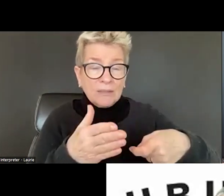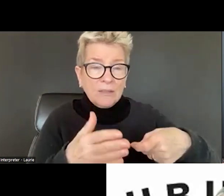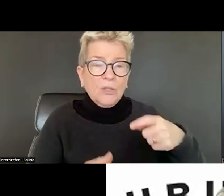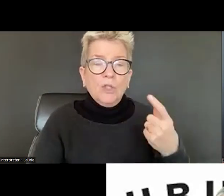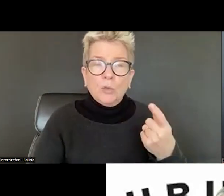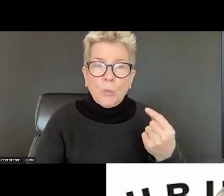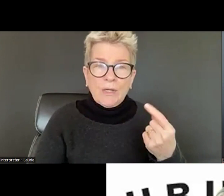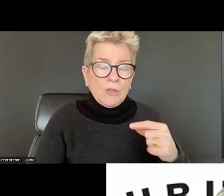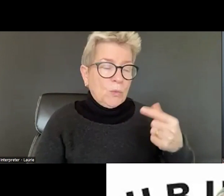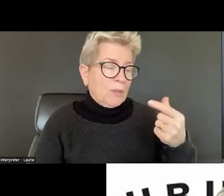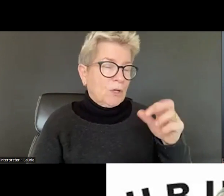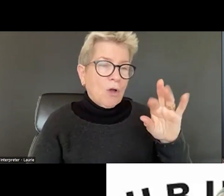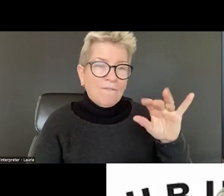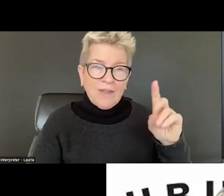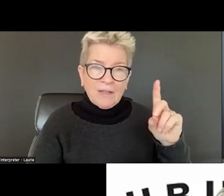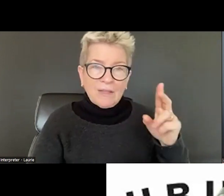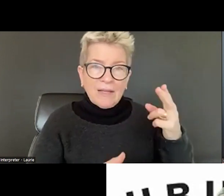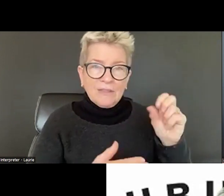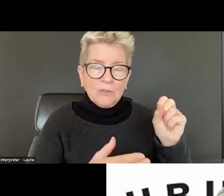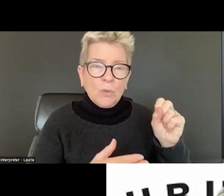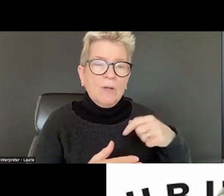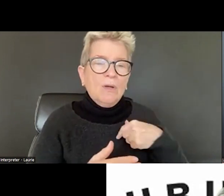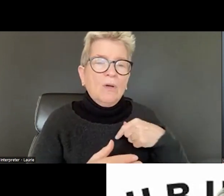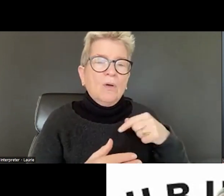Garfield was we would always always we always do the ffs and go over student loans and their